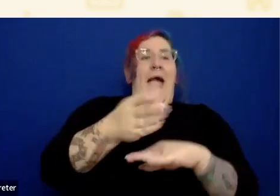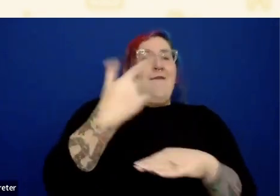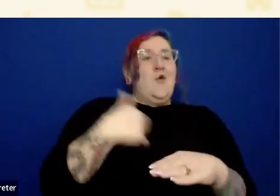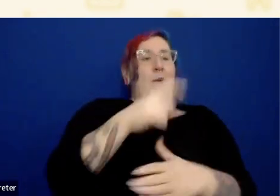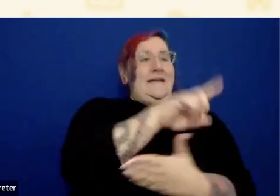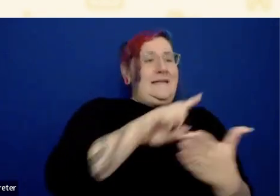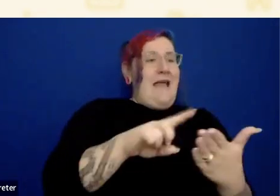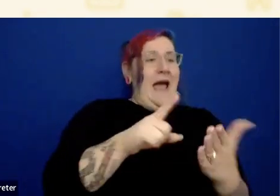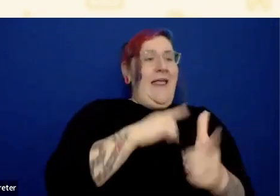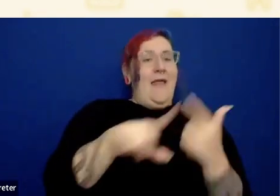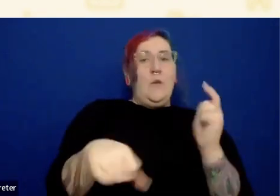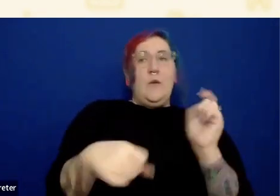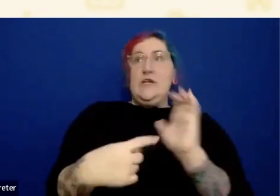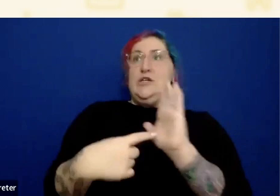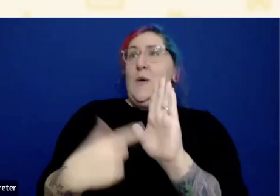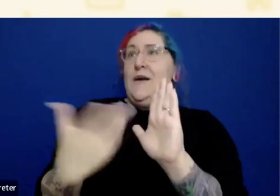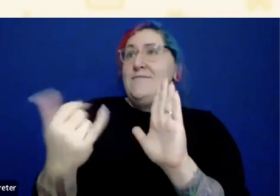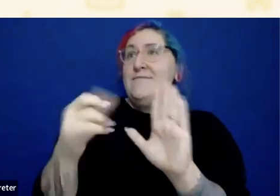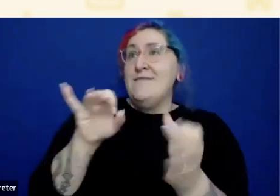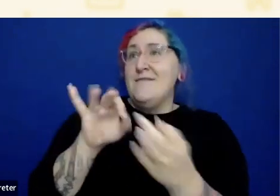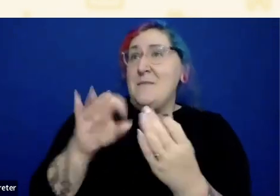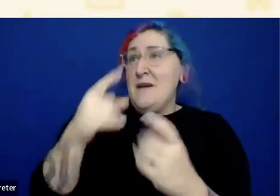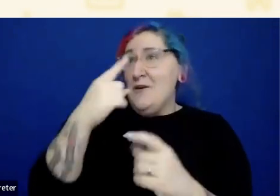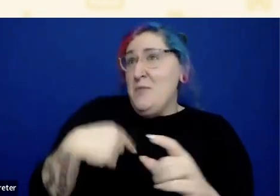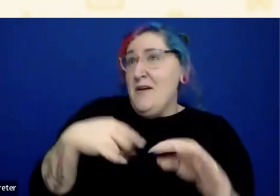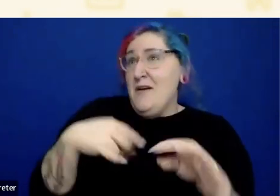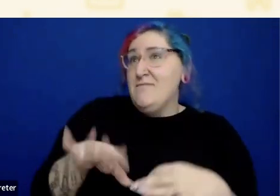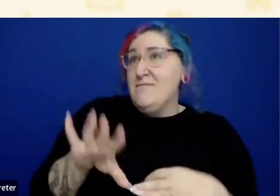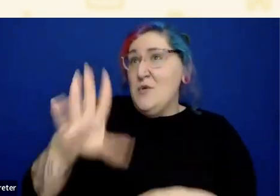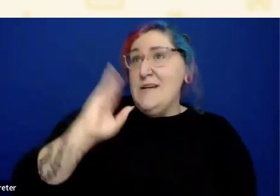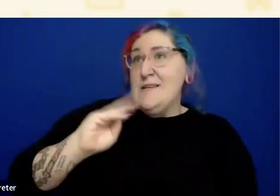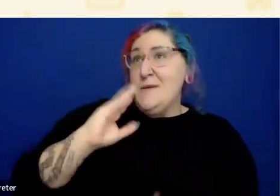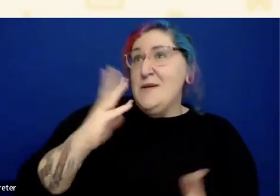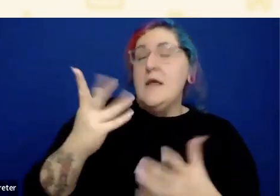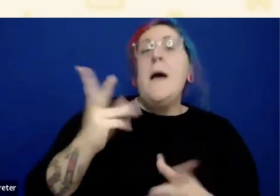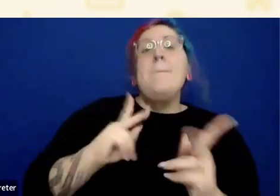all of that kind of stuff directly from folks with disabilities.